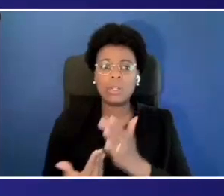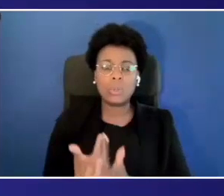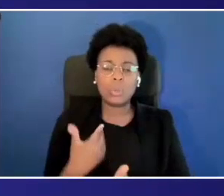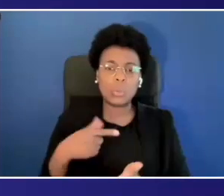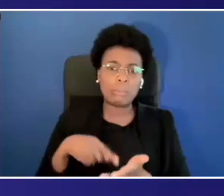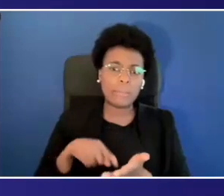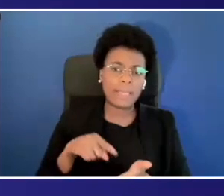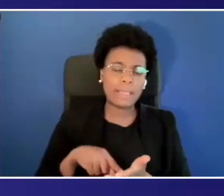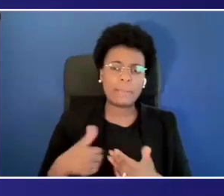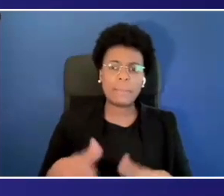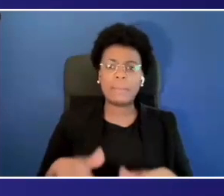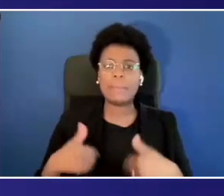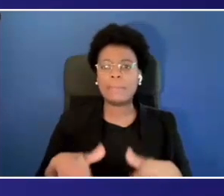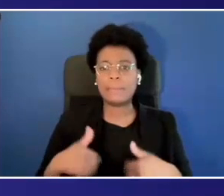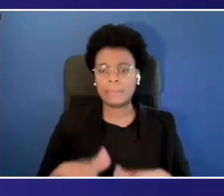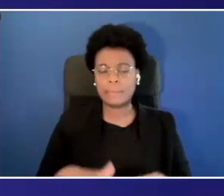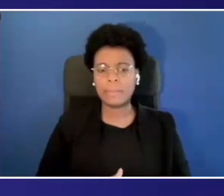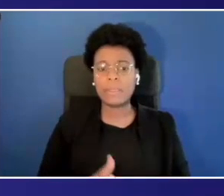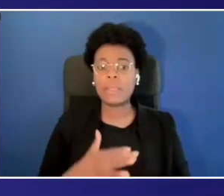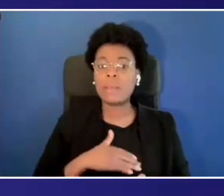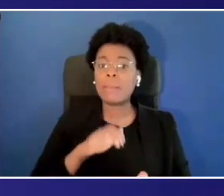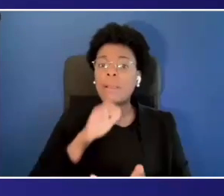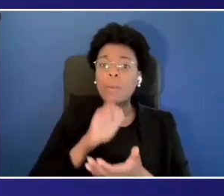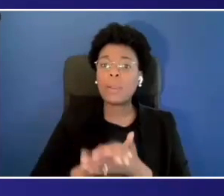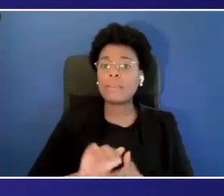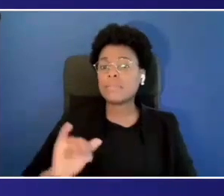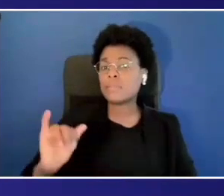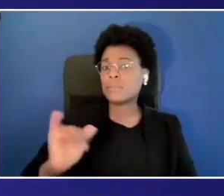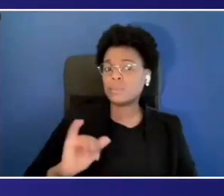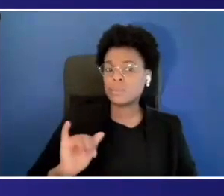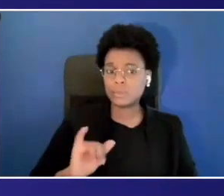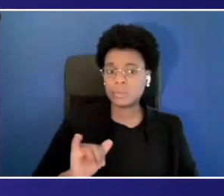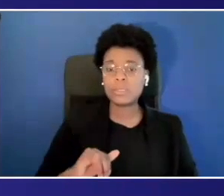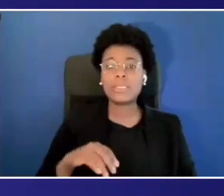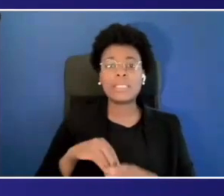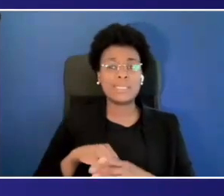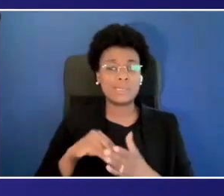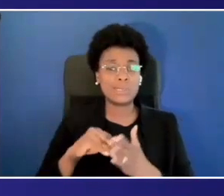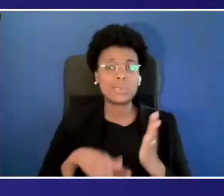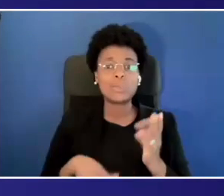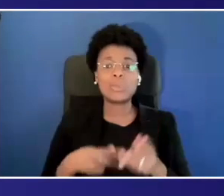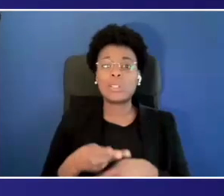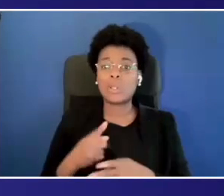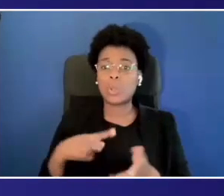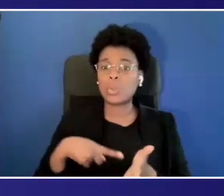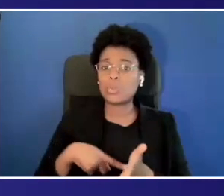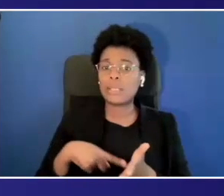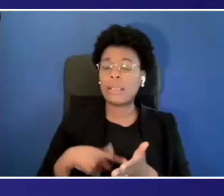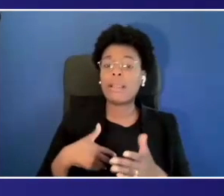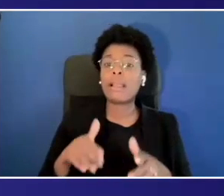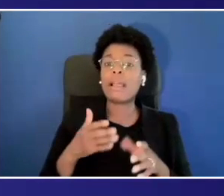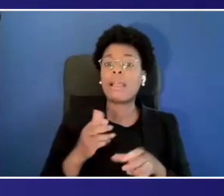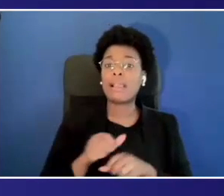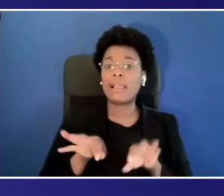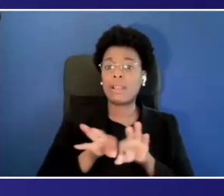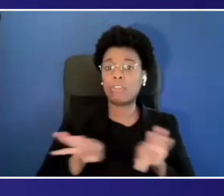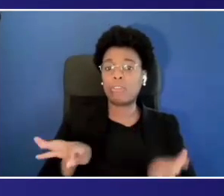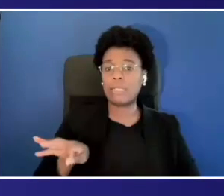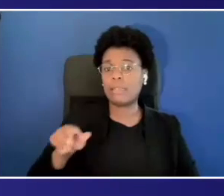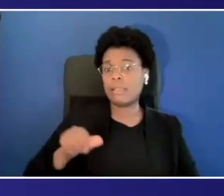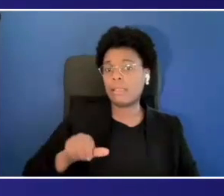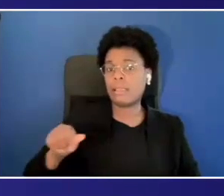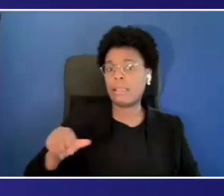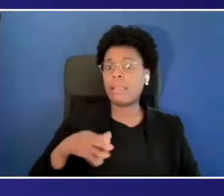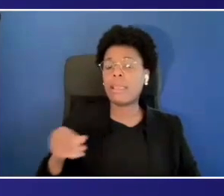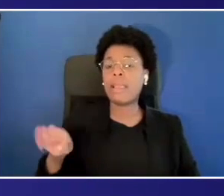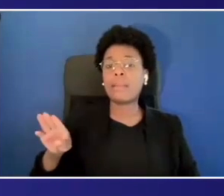So, and my wife as well, she's also in student loan debt. I got a degree in associates and a bachelor degree in business management.